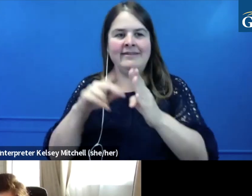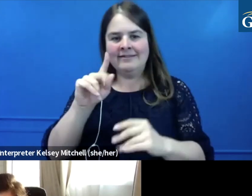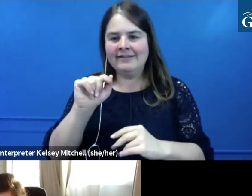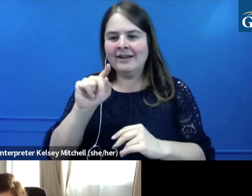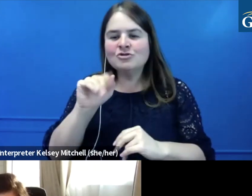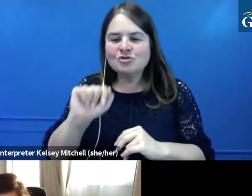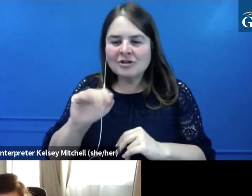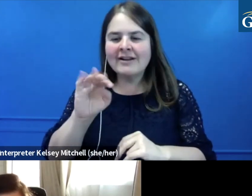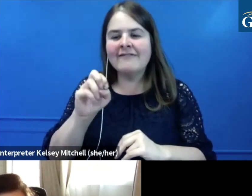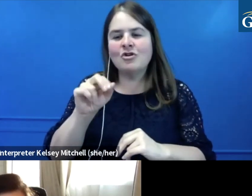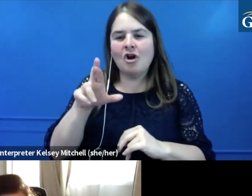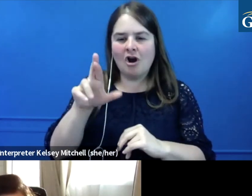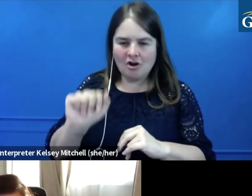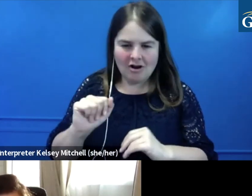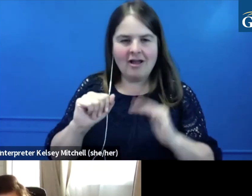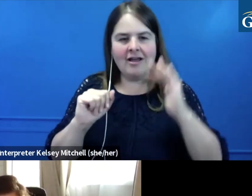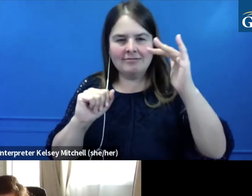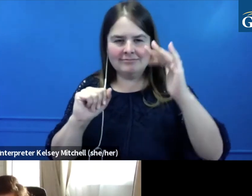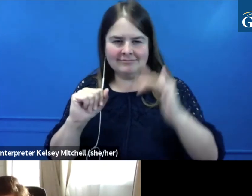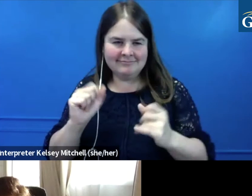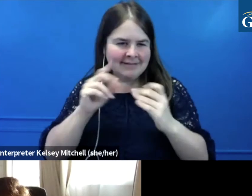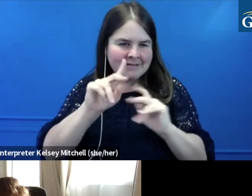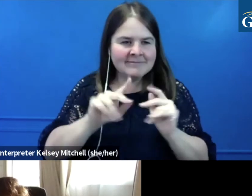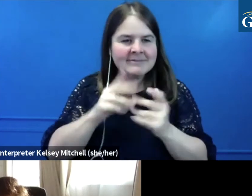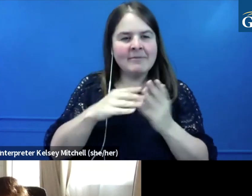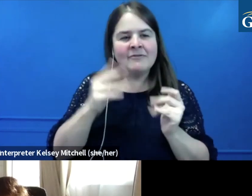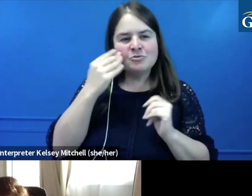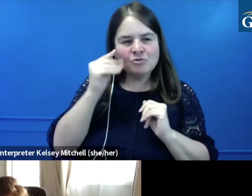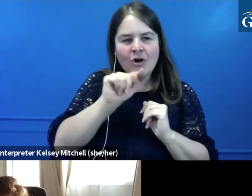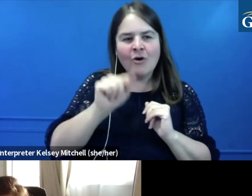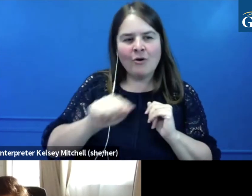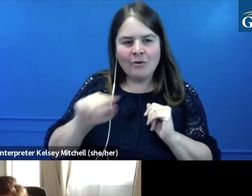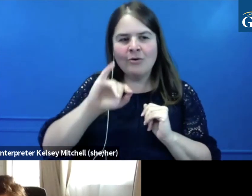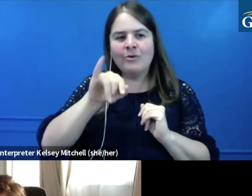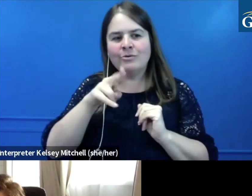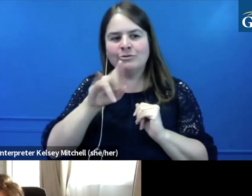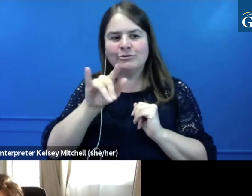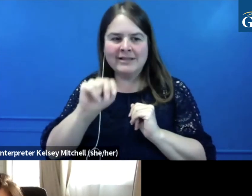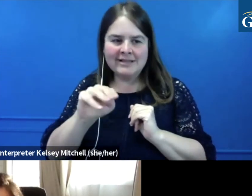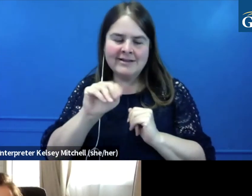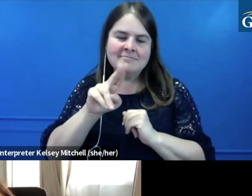there's danny dilke some of you may know